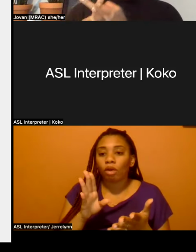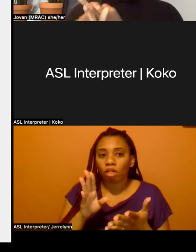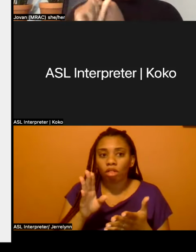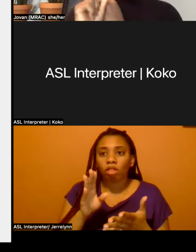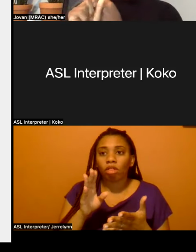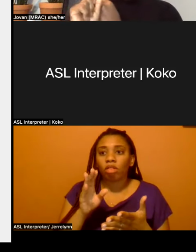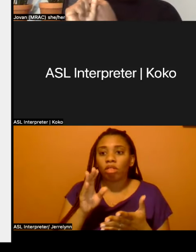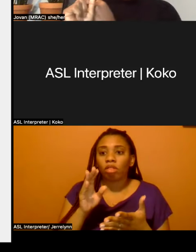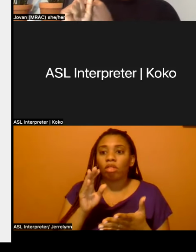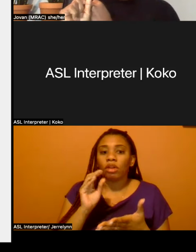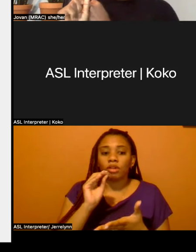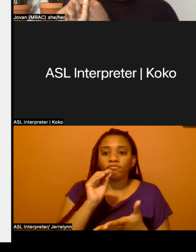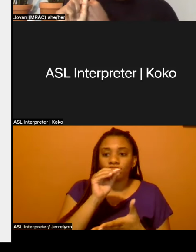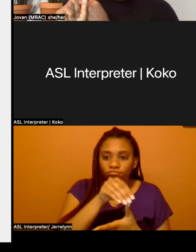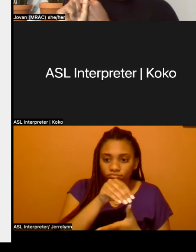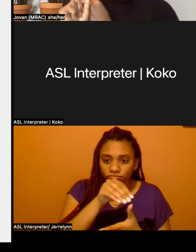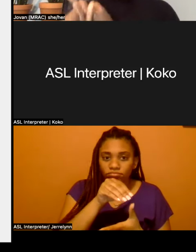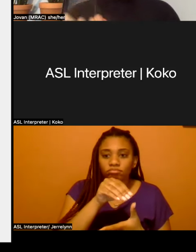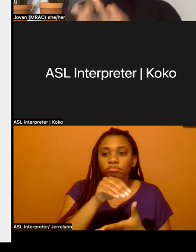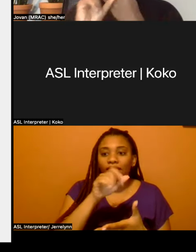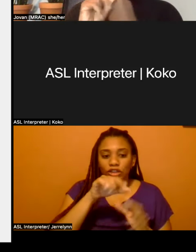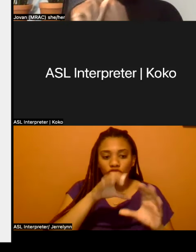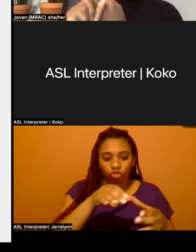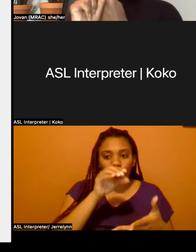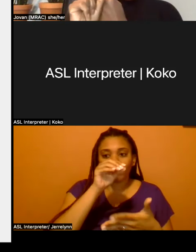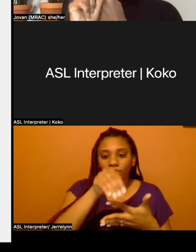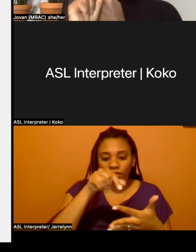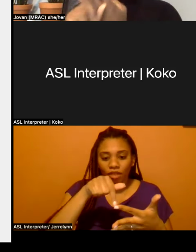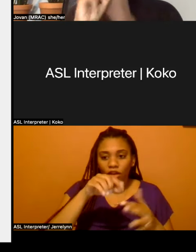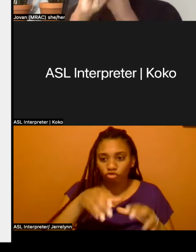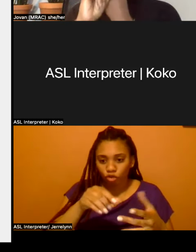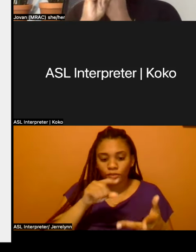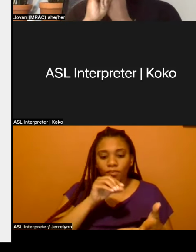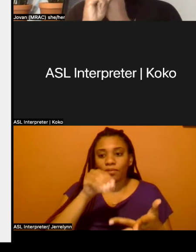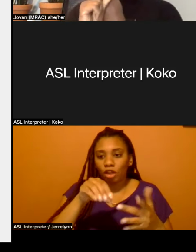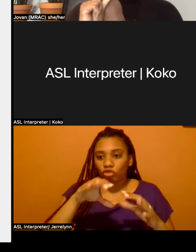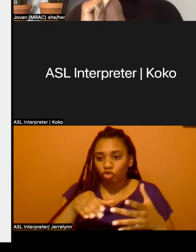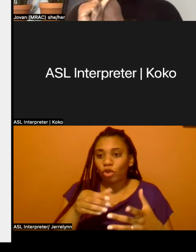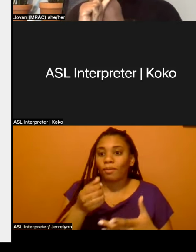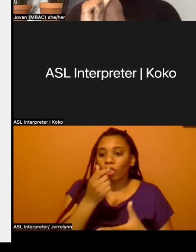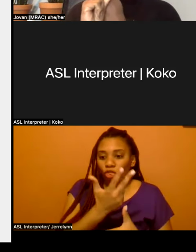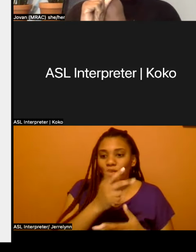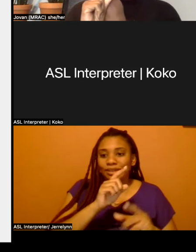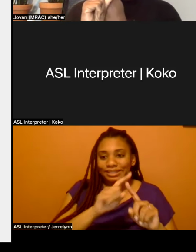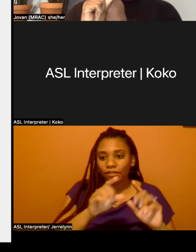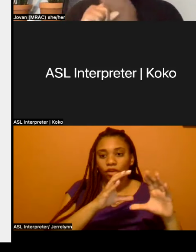artist with disabilities, disabled artists, emerging artists, and general artist pool.